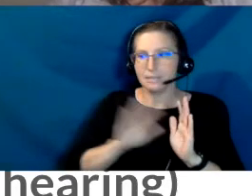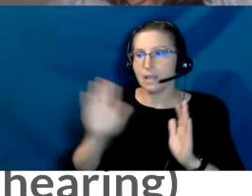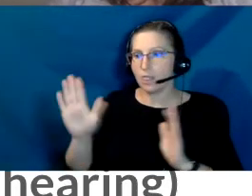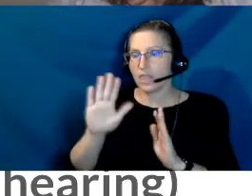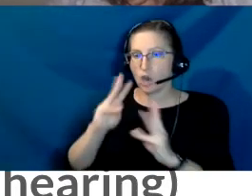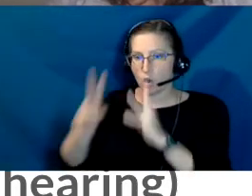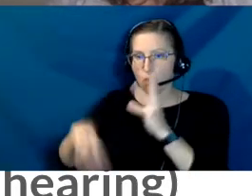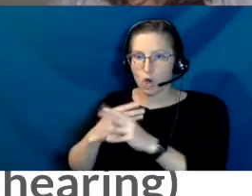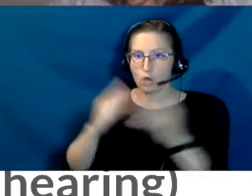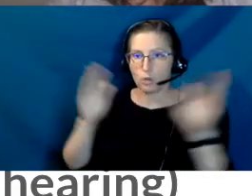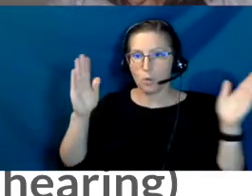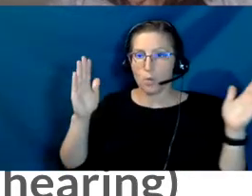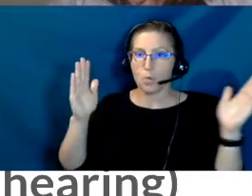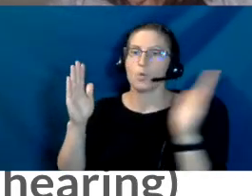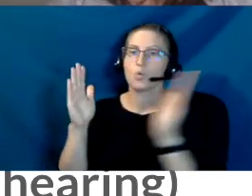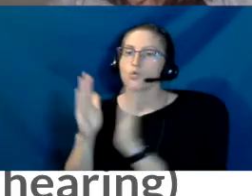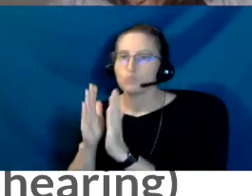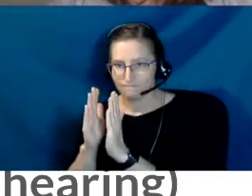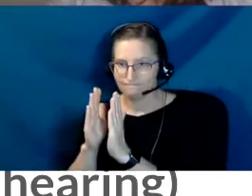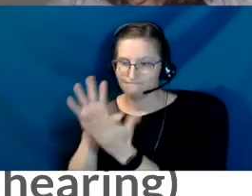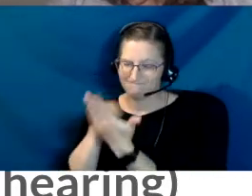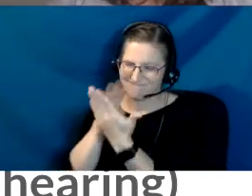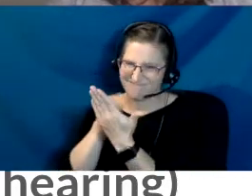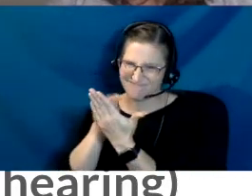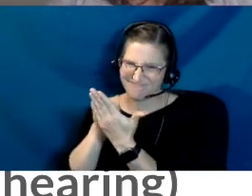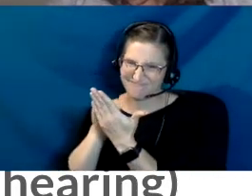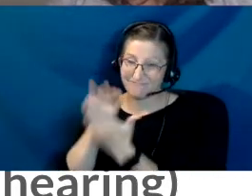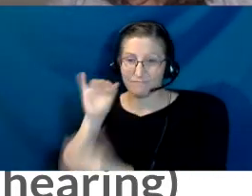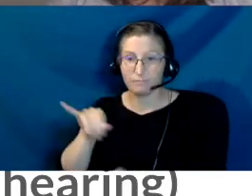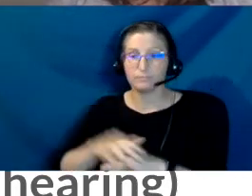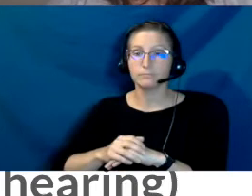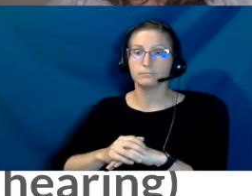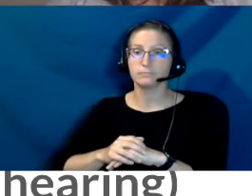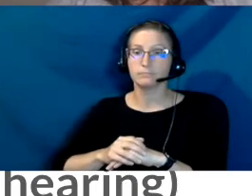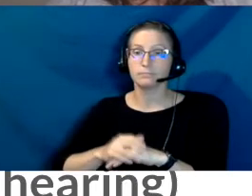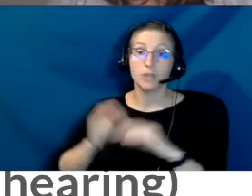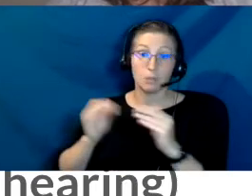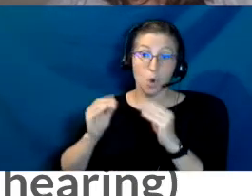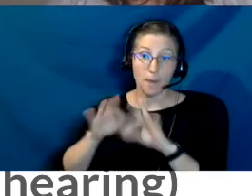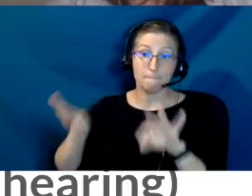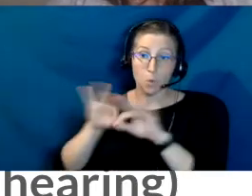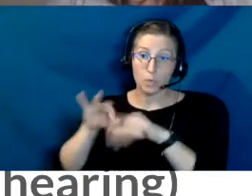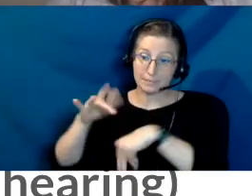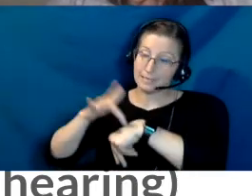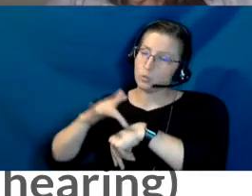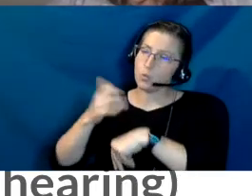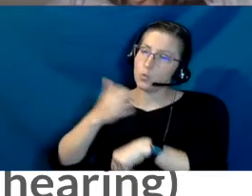can learn from. And the more important the sense of touch becomes. So it's just